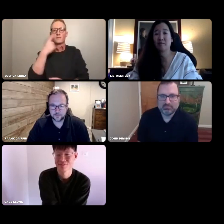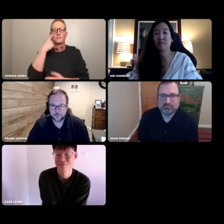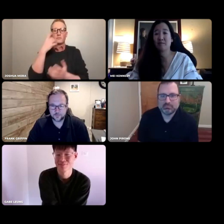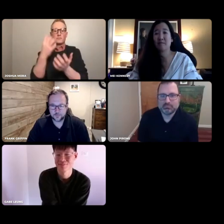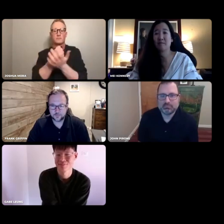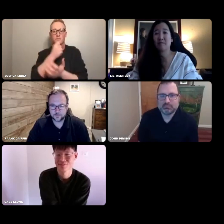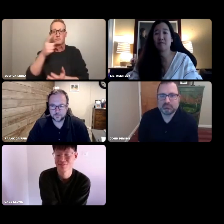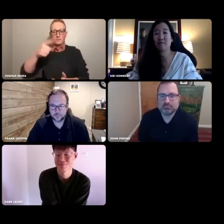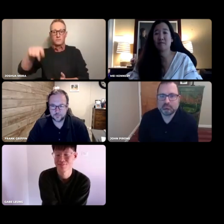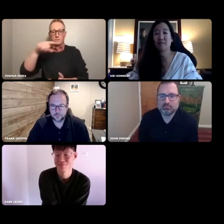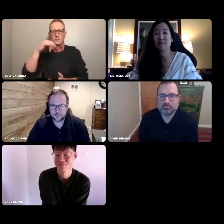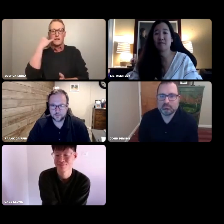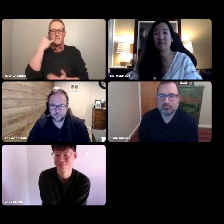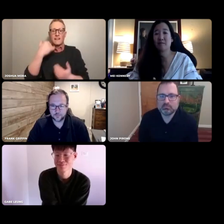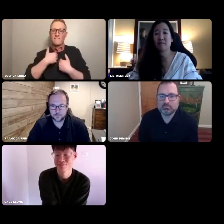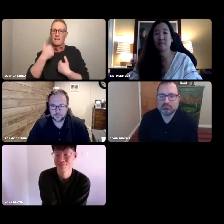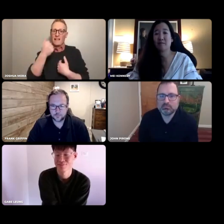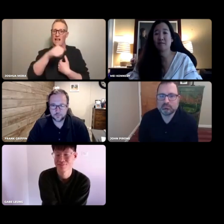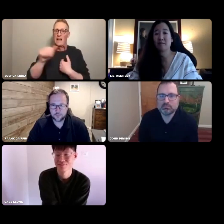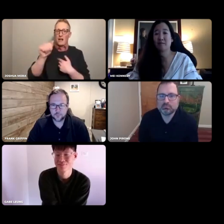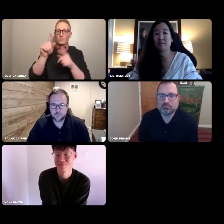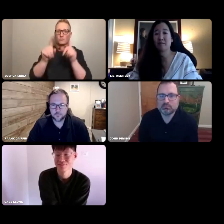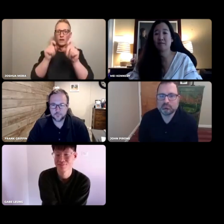We have some more questions we haven't touched upon.